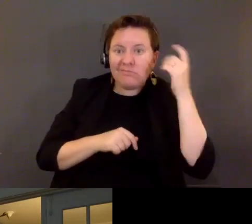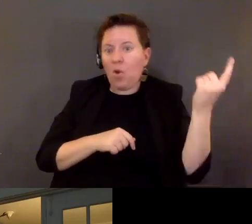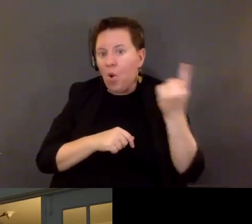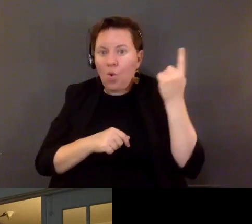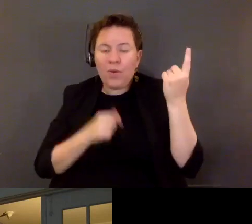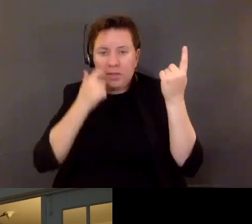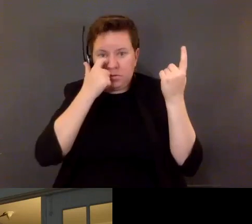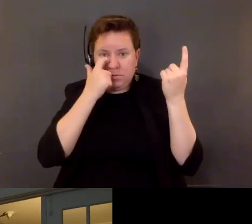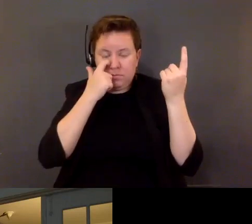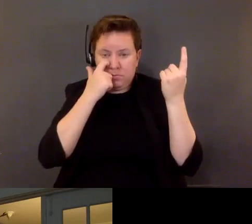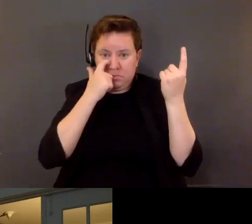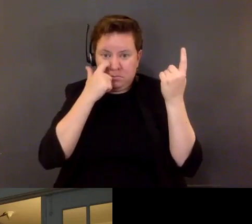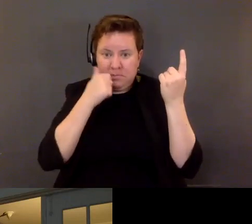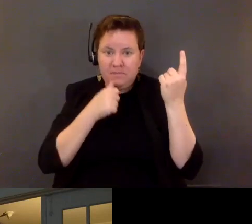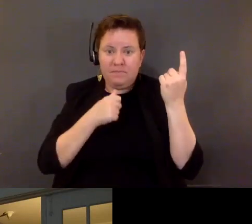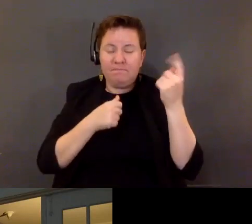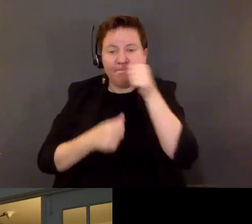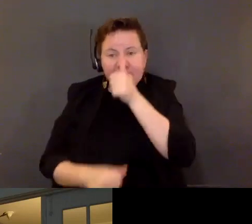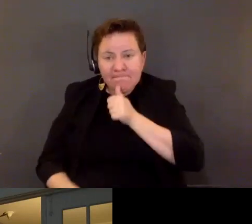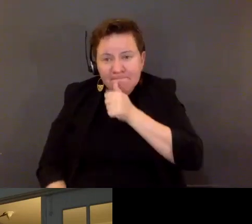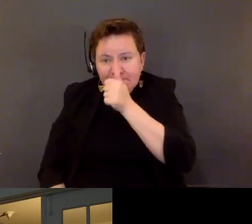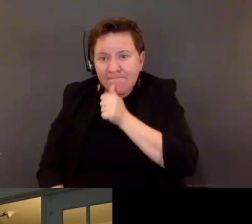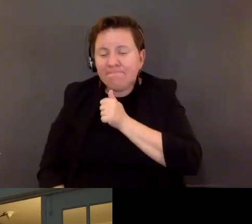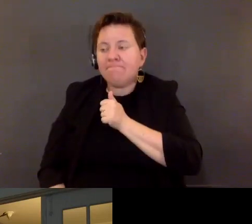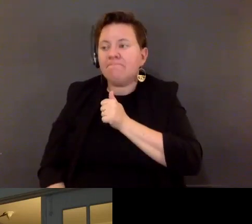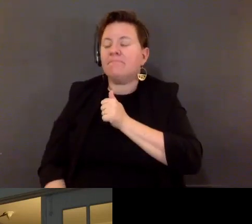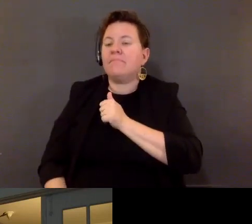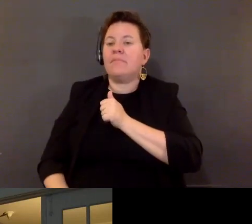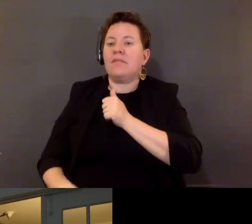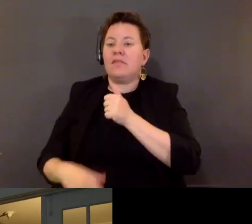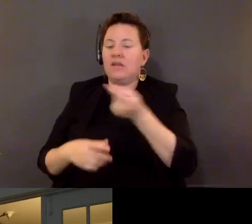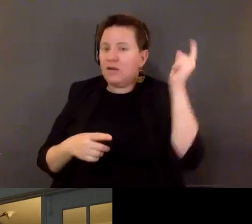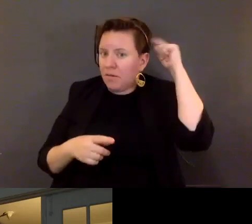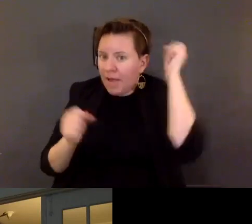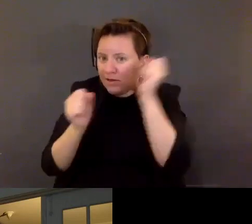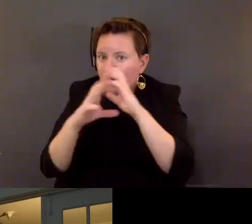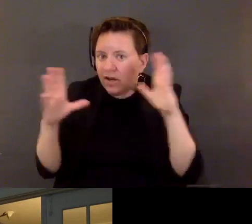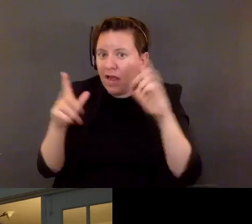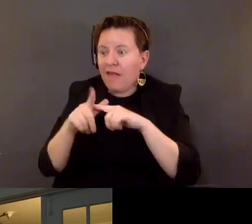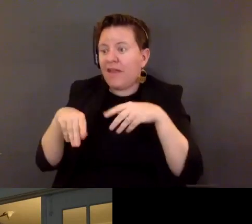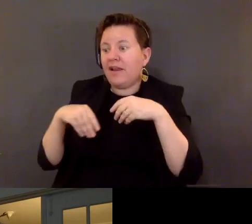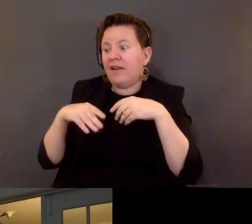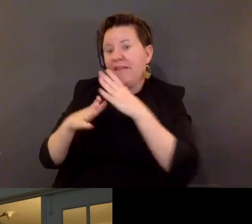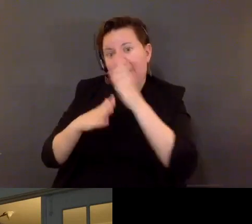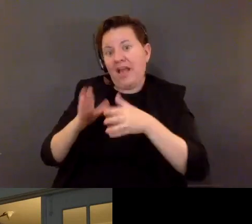um patient and in our imagination and then in the end give us back our parents by bringing